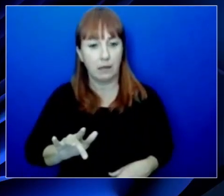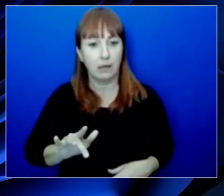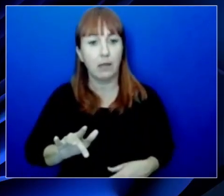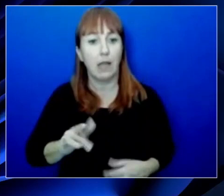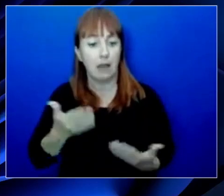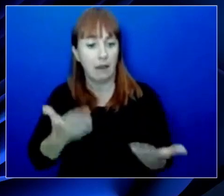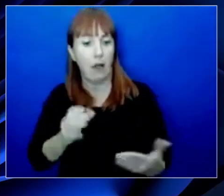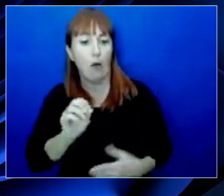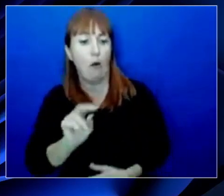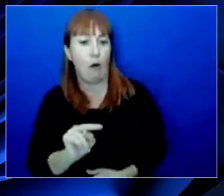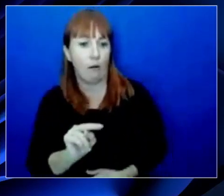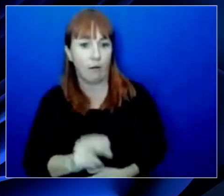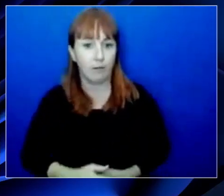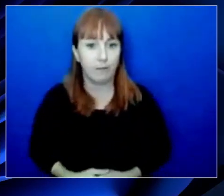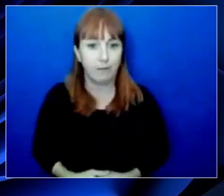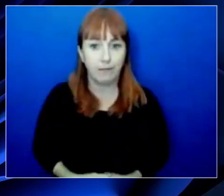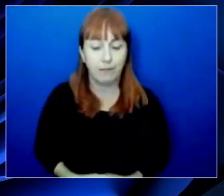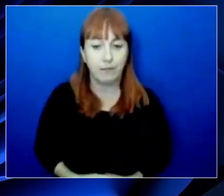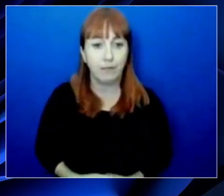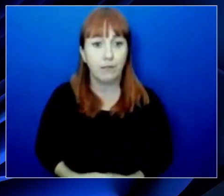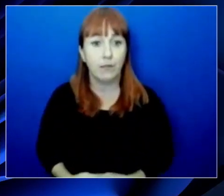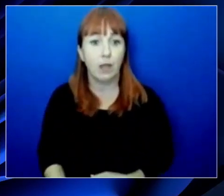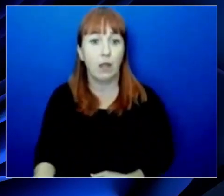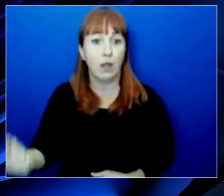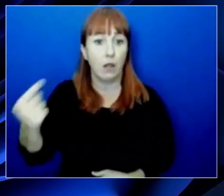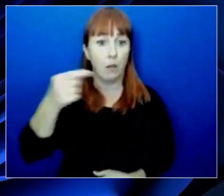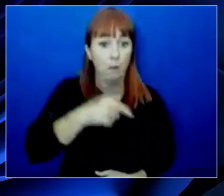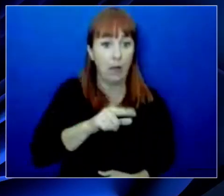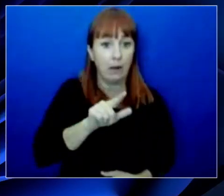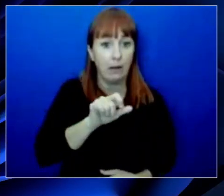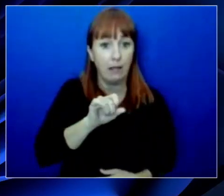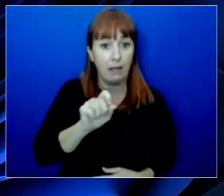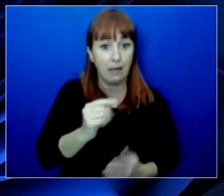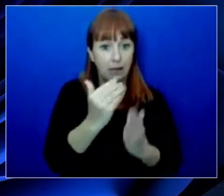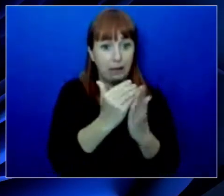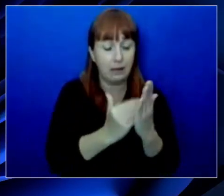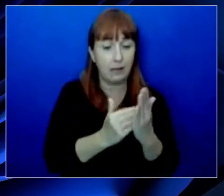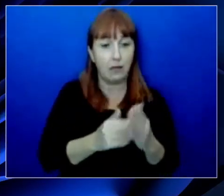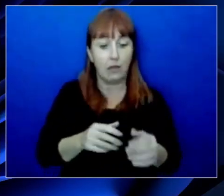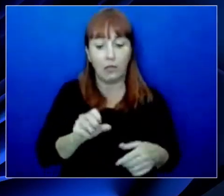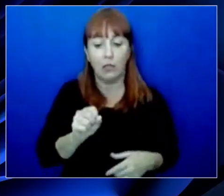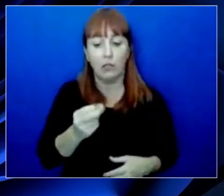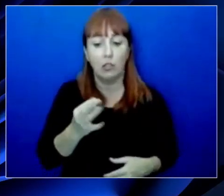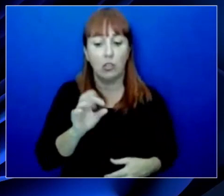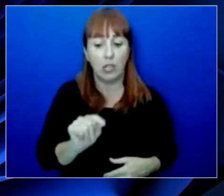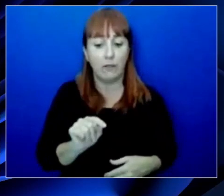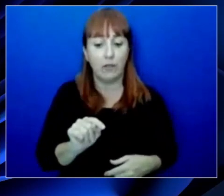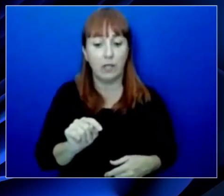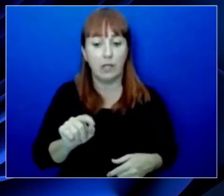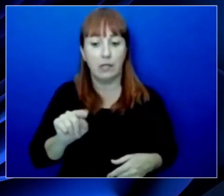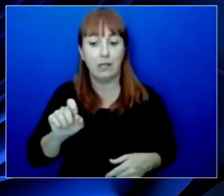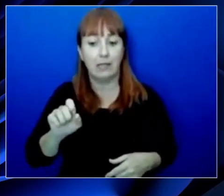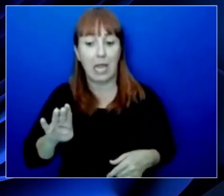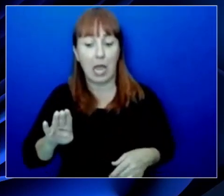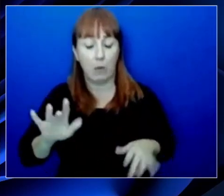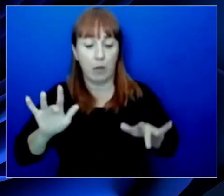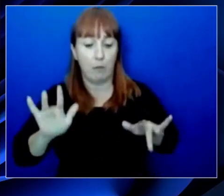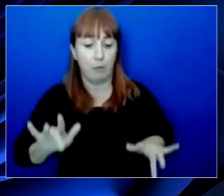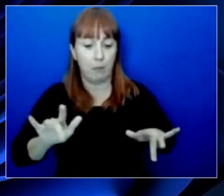and it's now toggled on. I can then return to the list. By pressing shift Plus tab, And moving